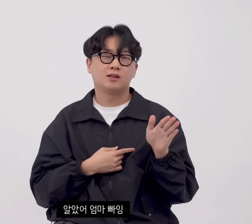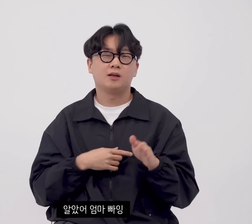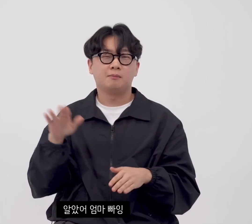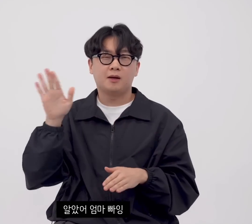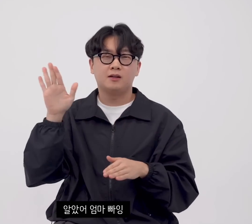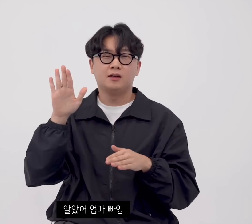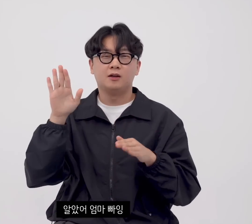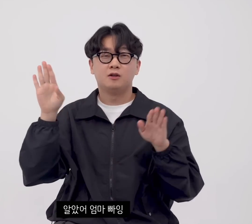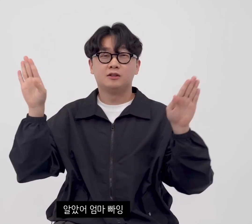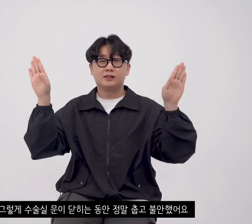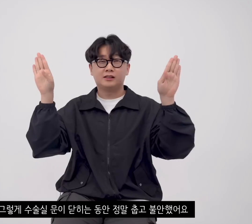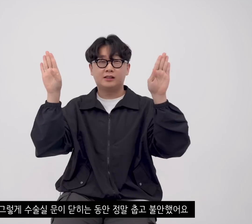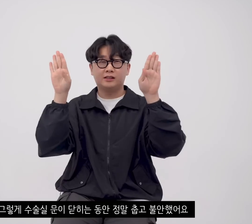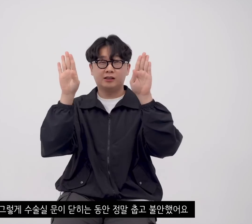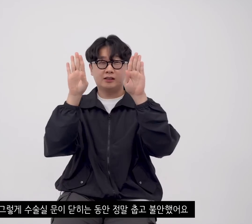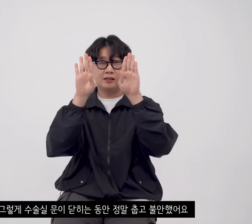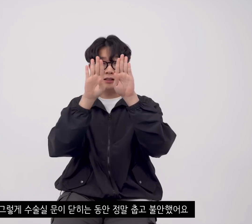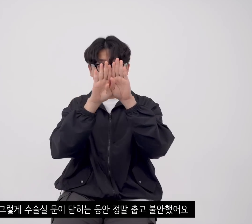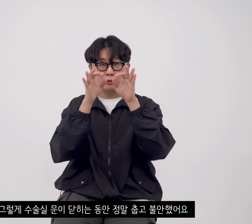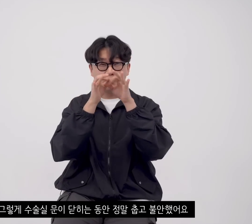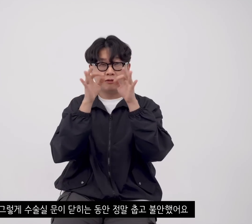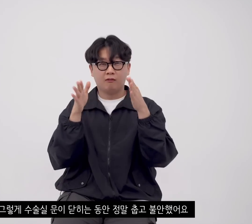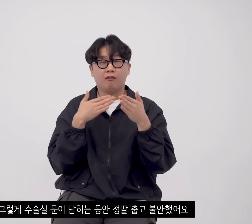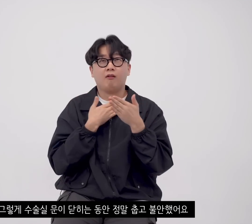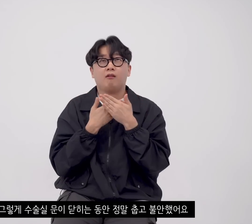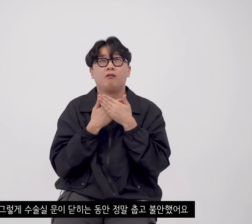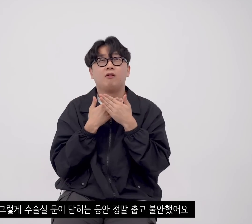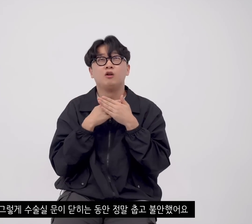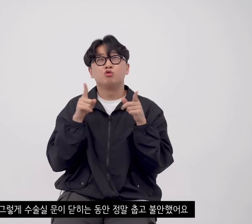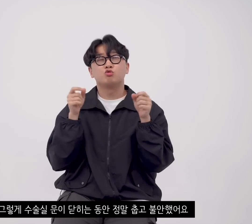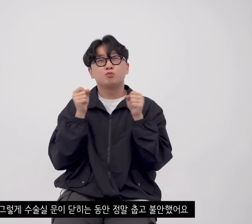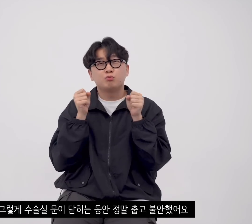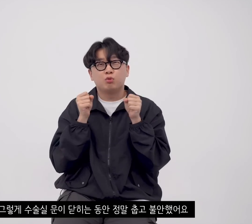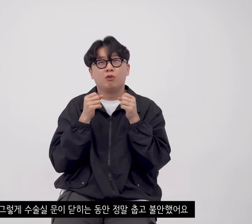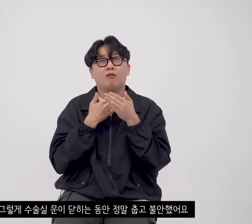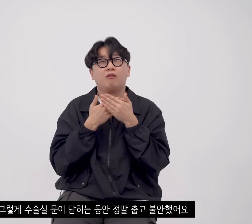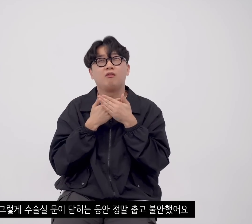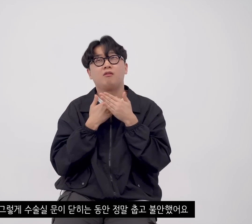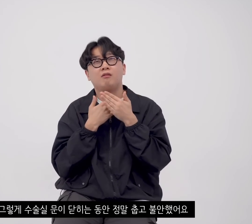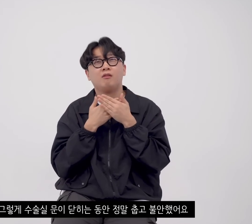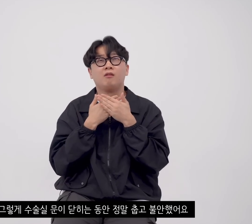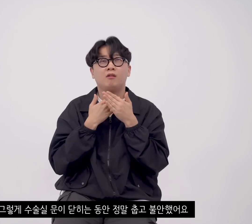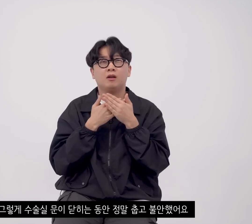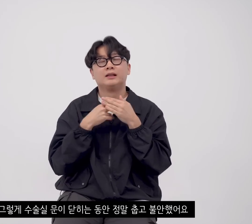Okay, Mom, bye. While the operating room door was closed, I was really cold and anxious.